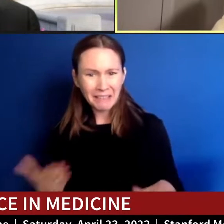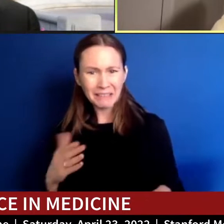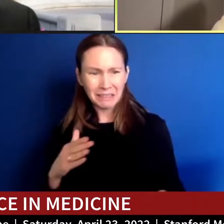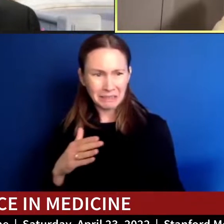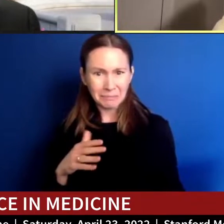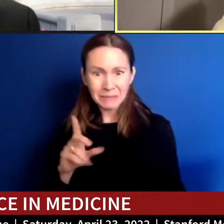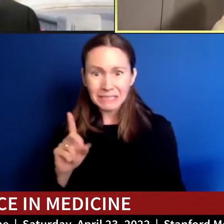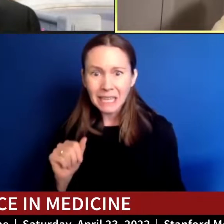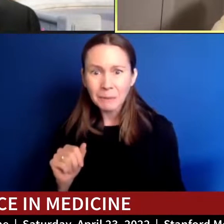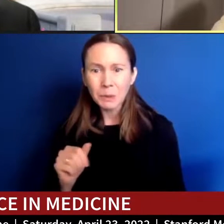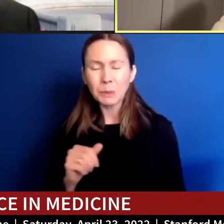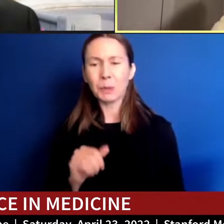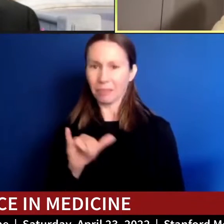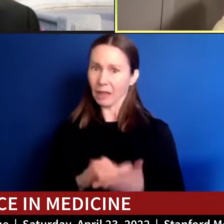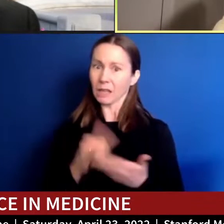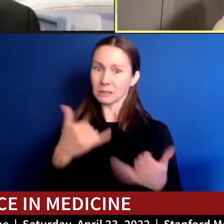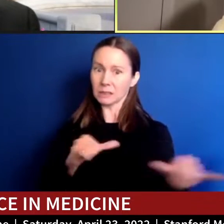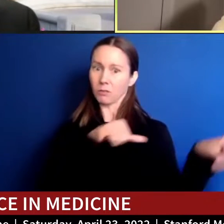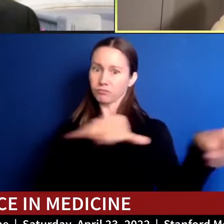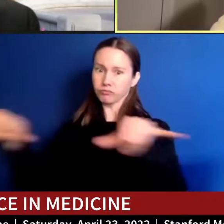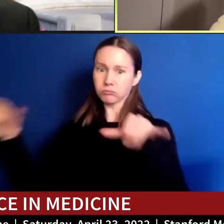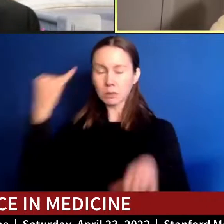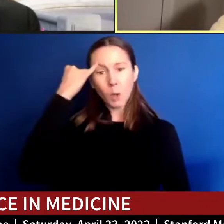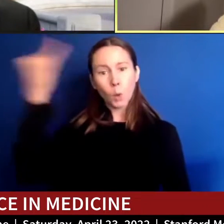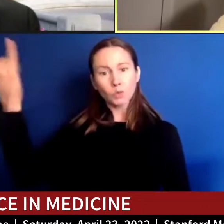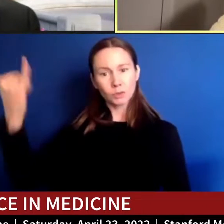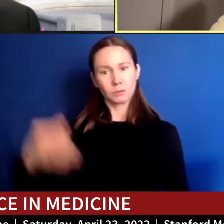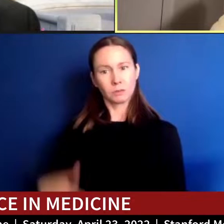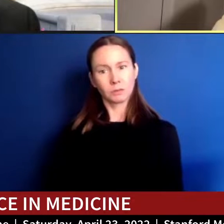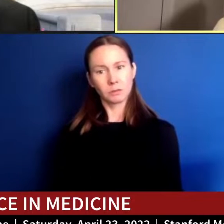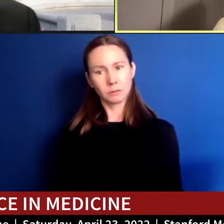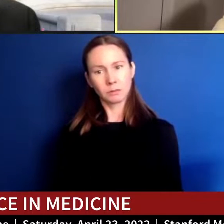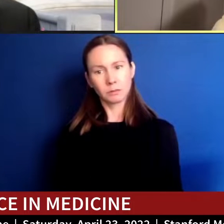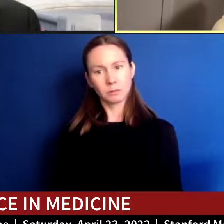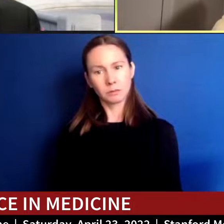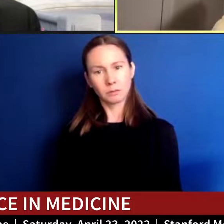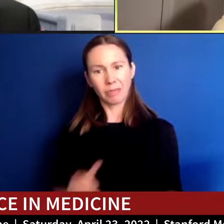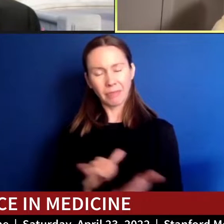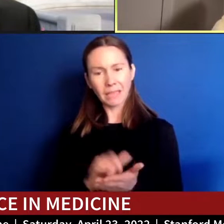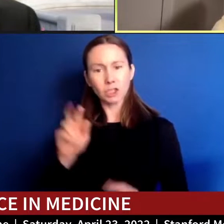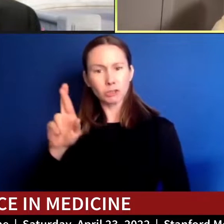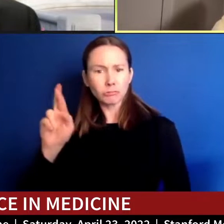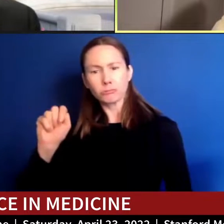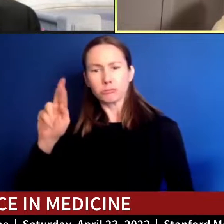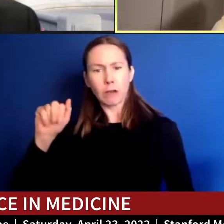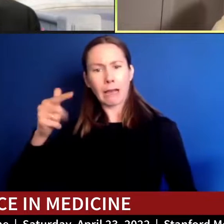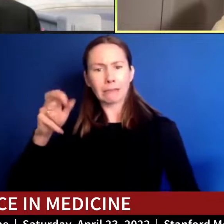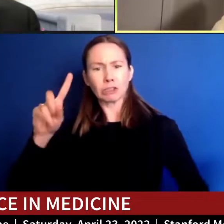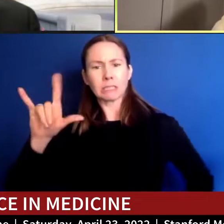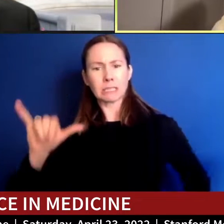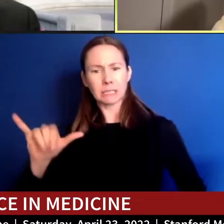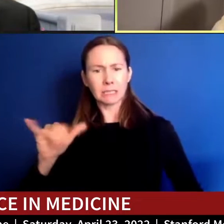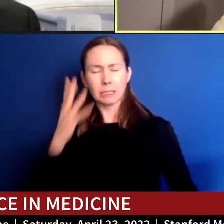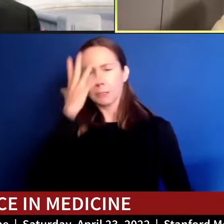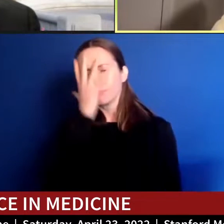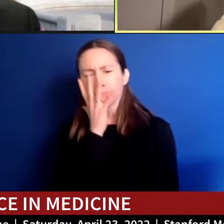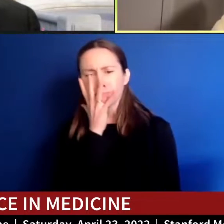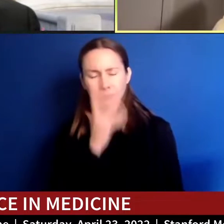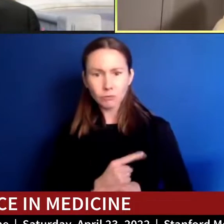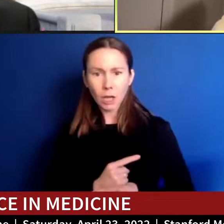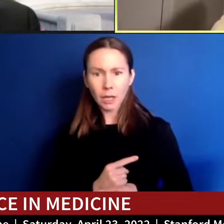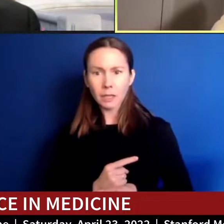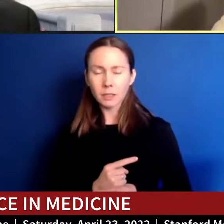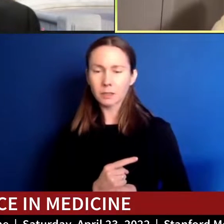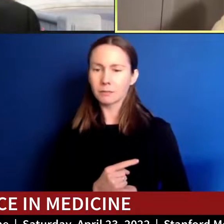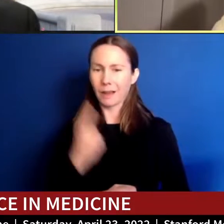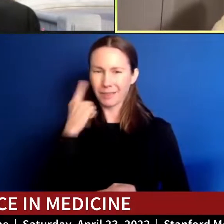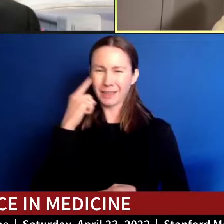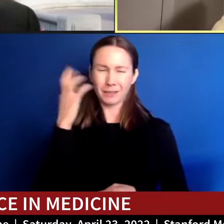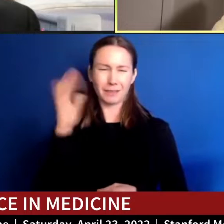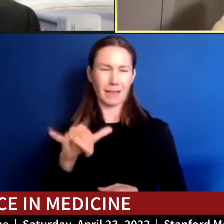popular notions, a tragedy, right? And I think this is why there isn't a broader understanding of